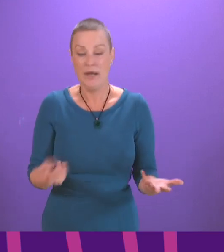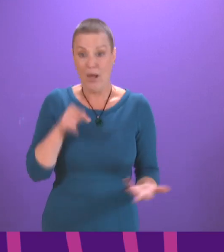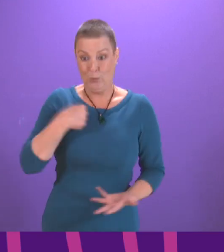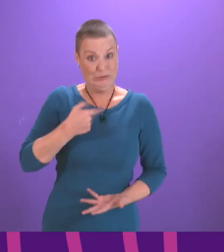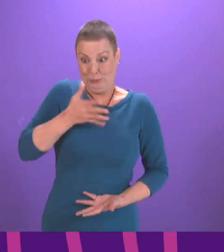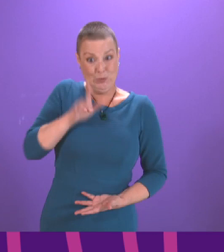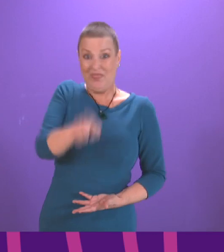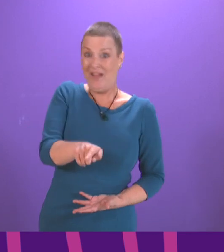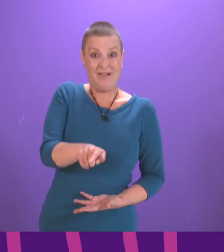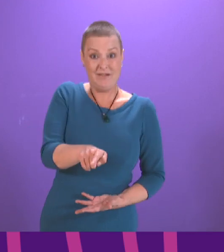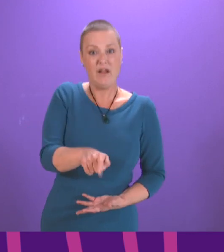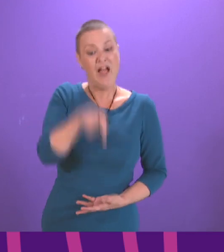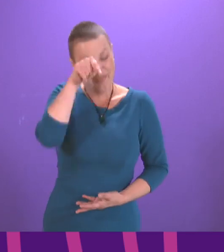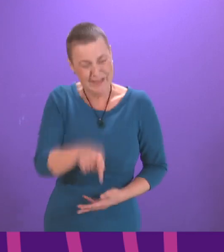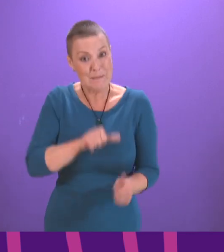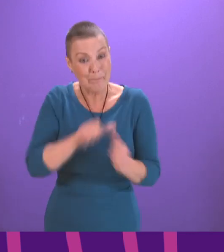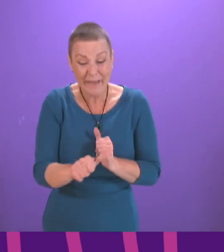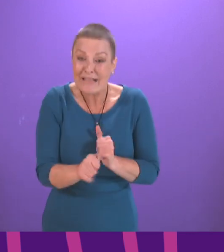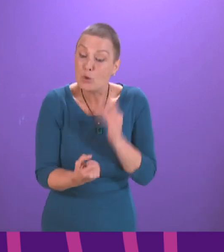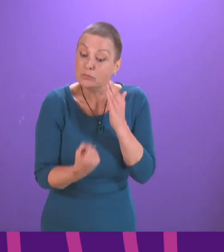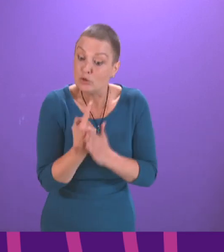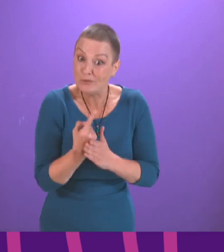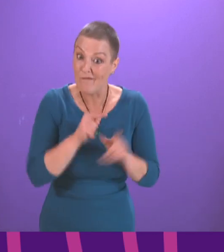want to avoid, and this is our best chance of doing that.